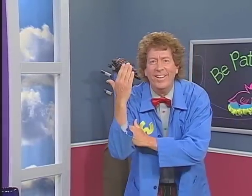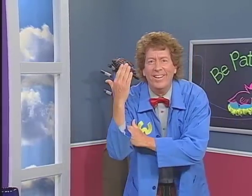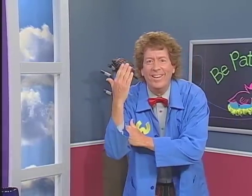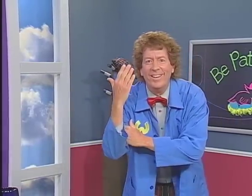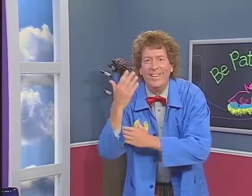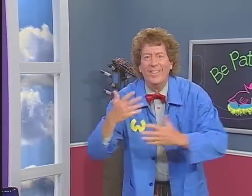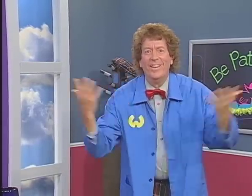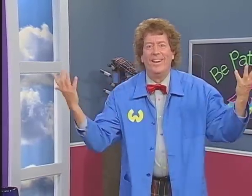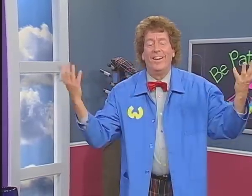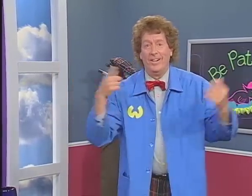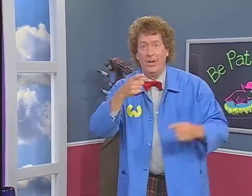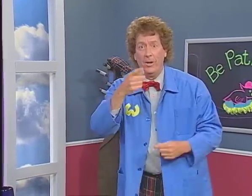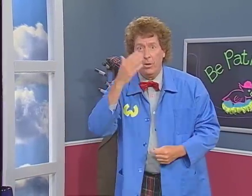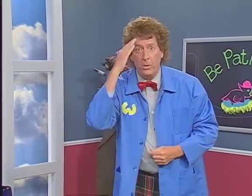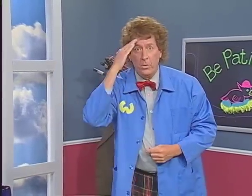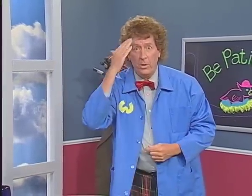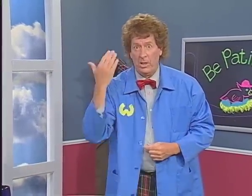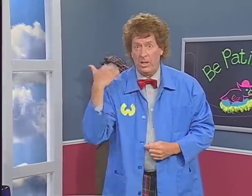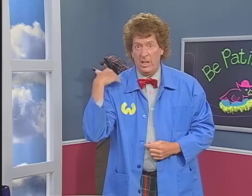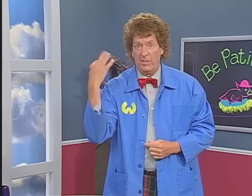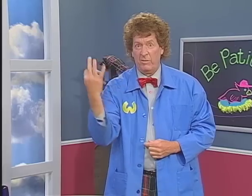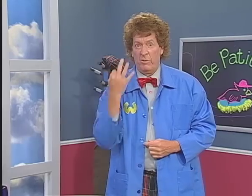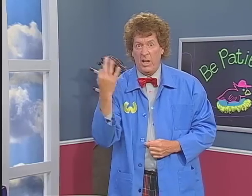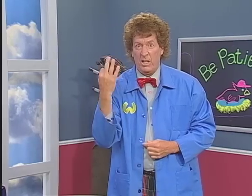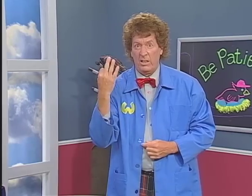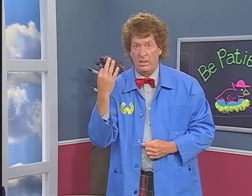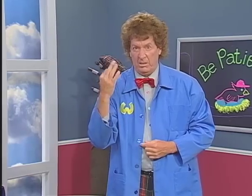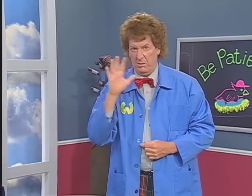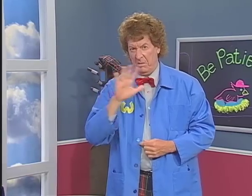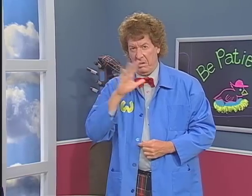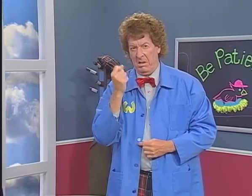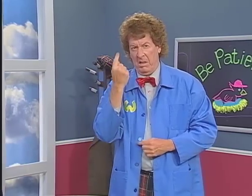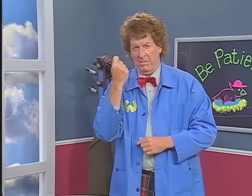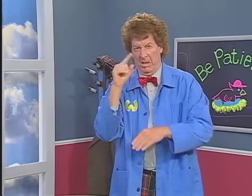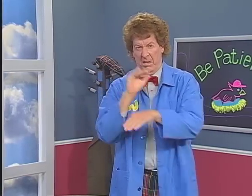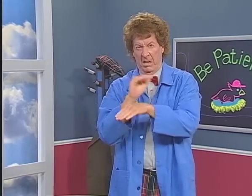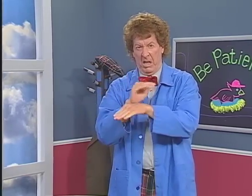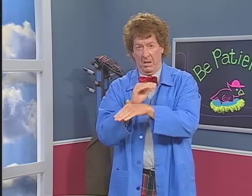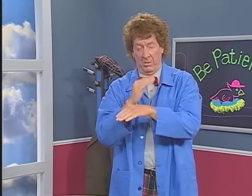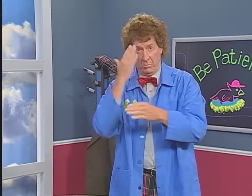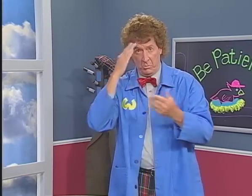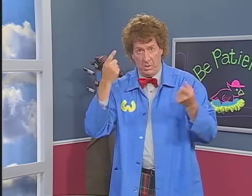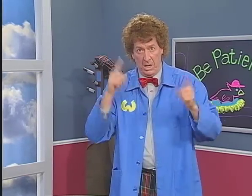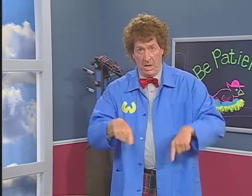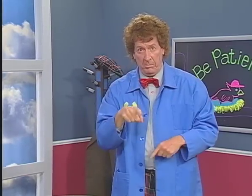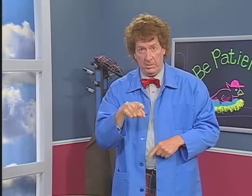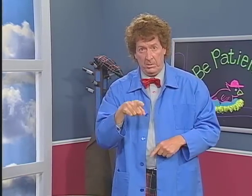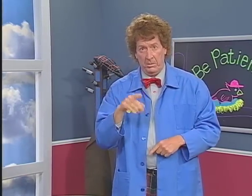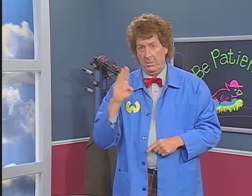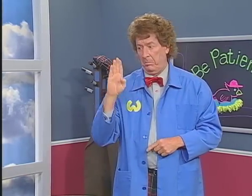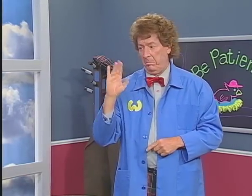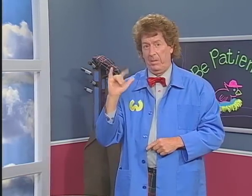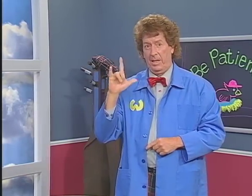WELL, LET ME TELL YOU WHAT HAPPENED ON FRIDAY NIGHT ABOUT 11 O'CLOCK? YOU KNOW WHAT HAPPENED?